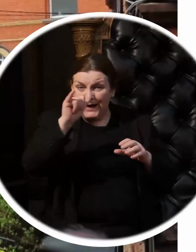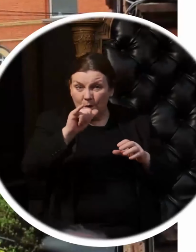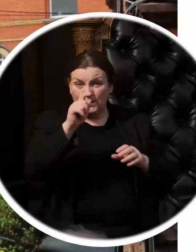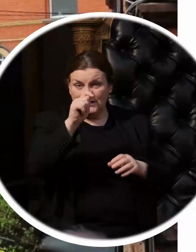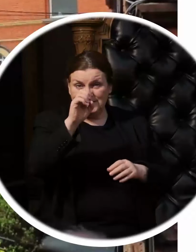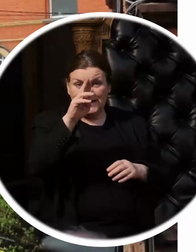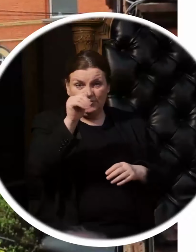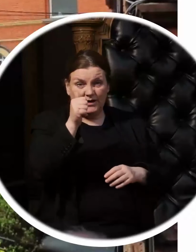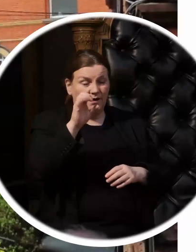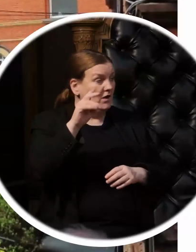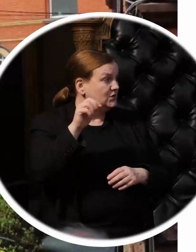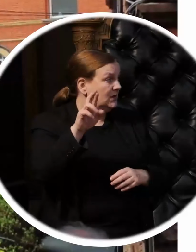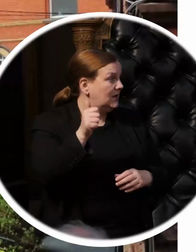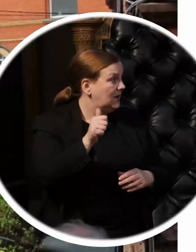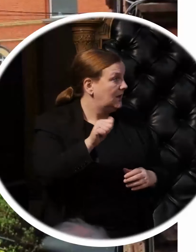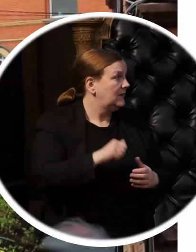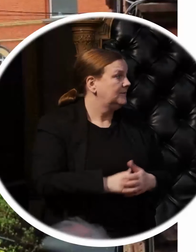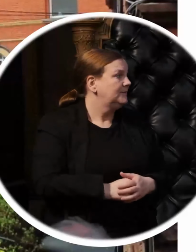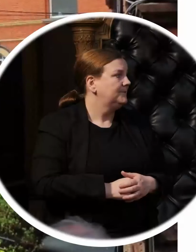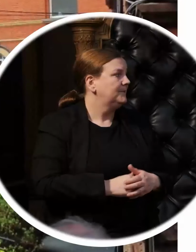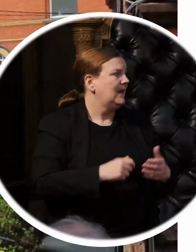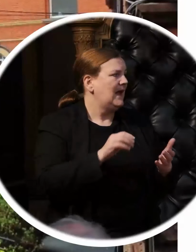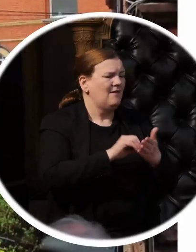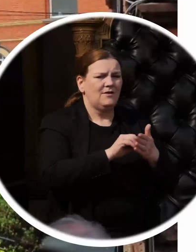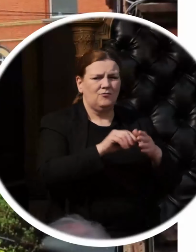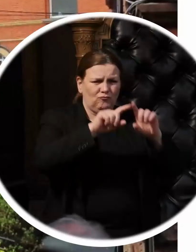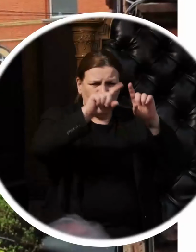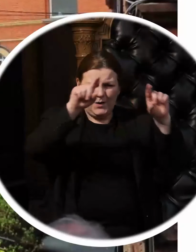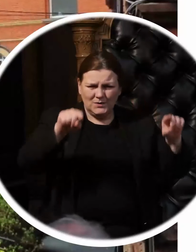We've got round arch styles, we've got semi architrave windows,